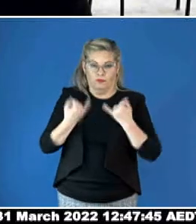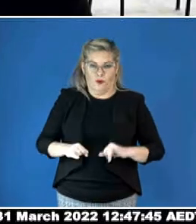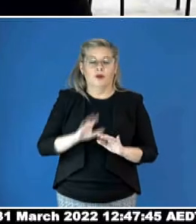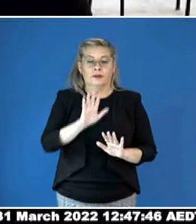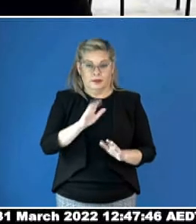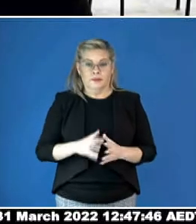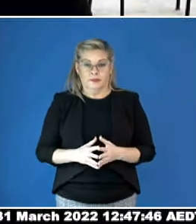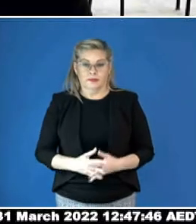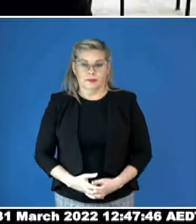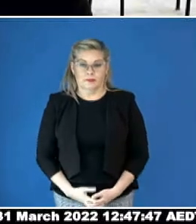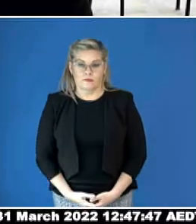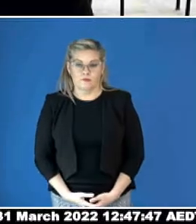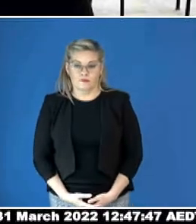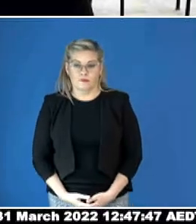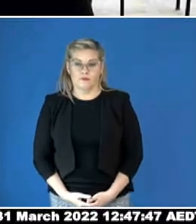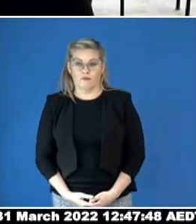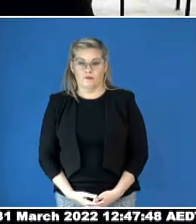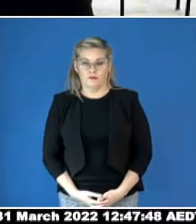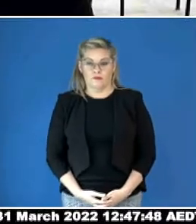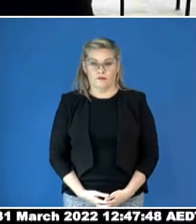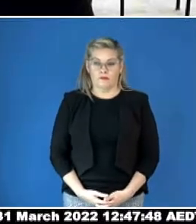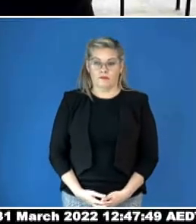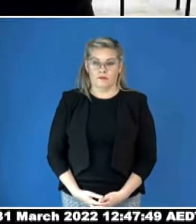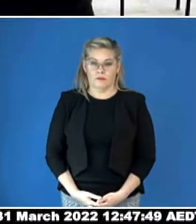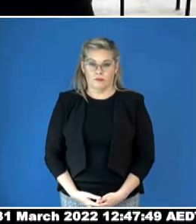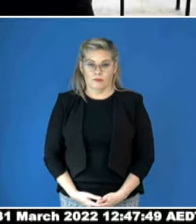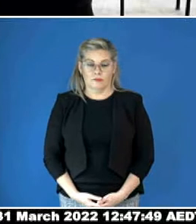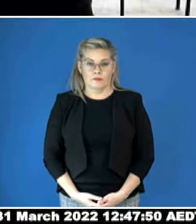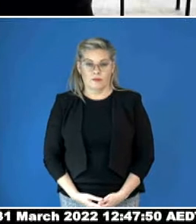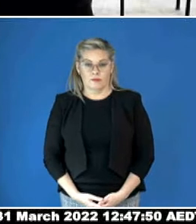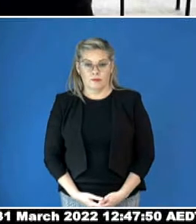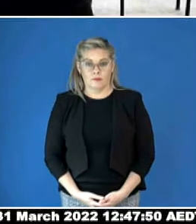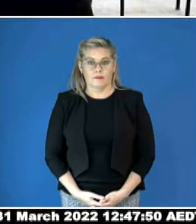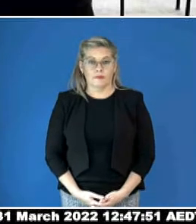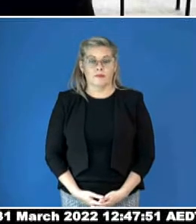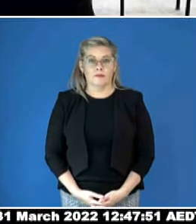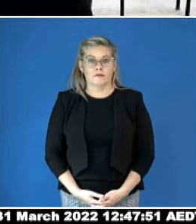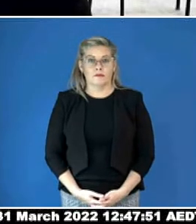Okay, yes. MR ANDREATIDIS: Can you - for benefit of the Commissioners, just